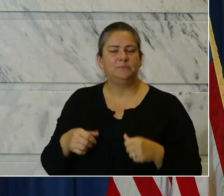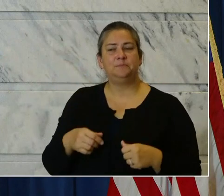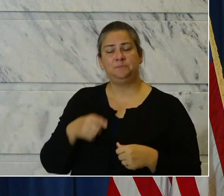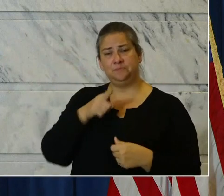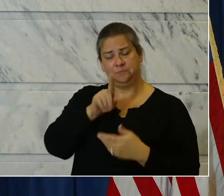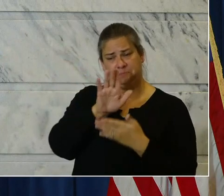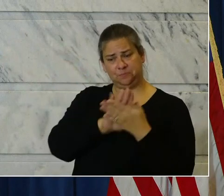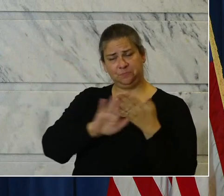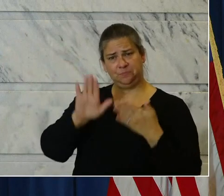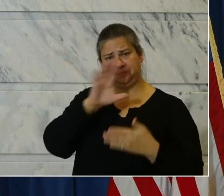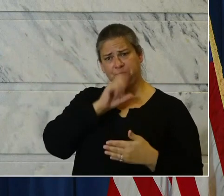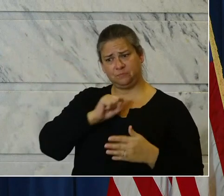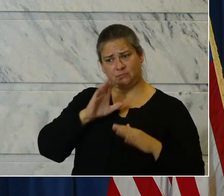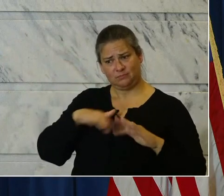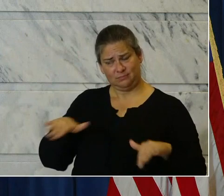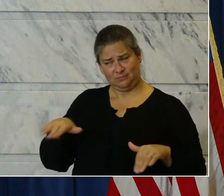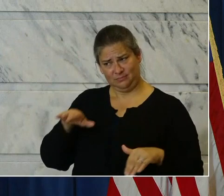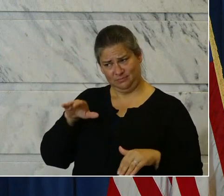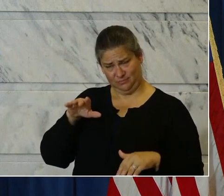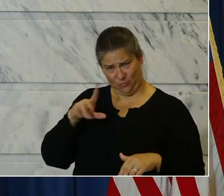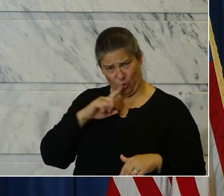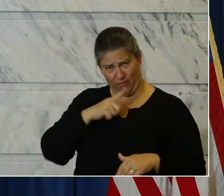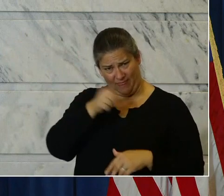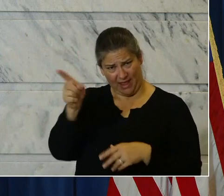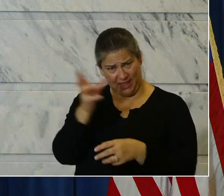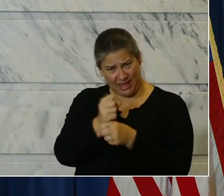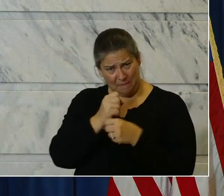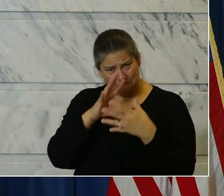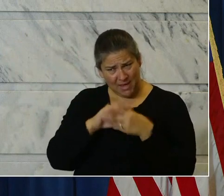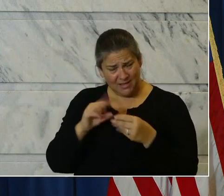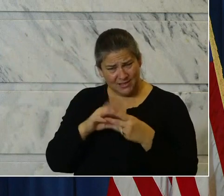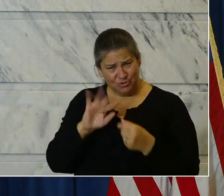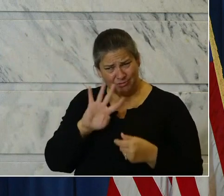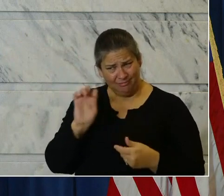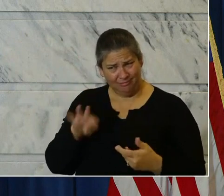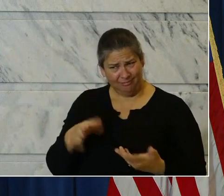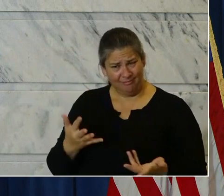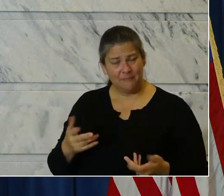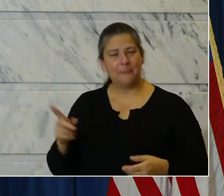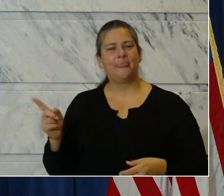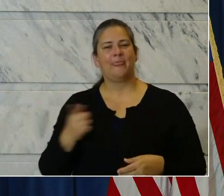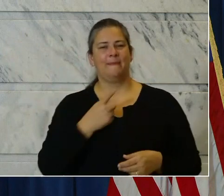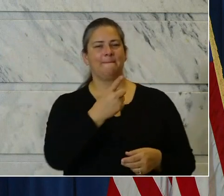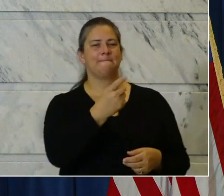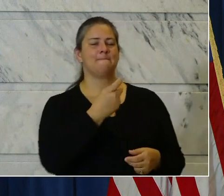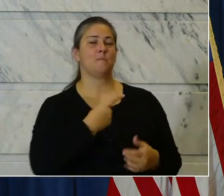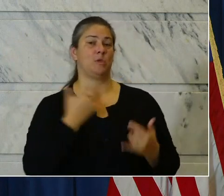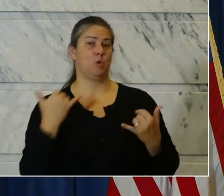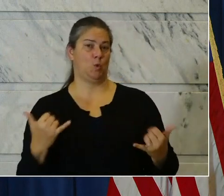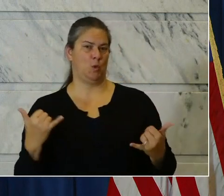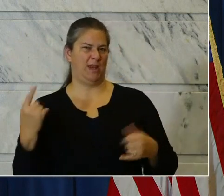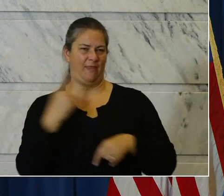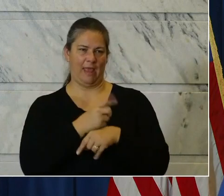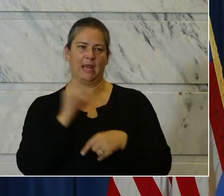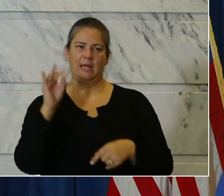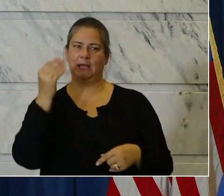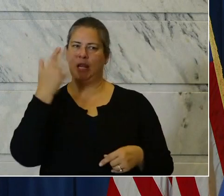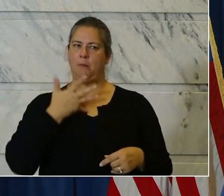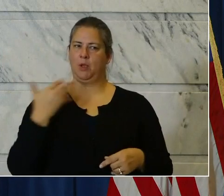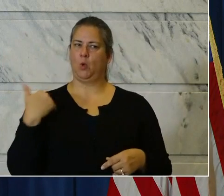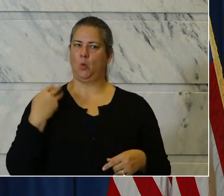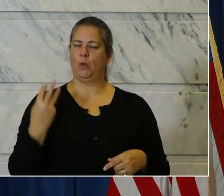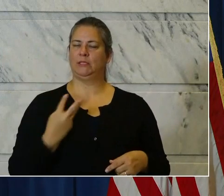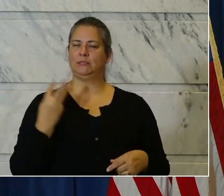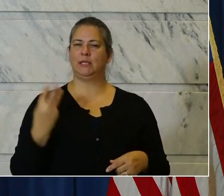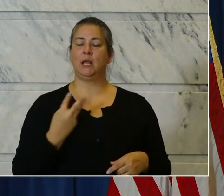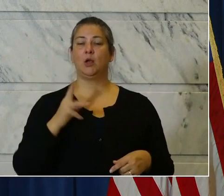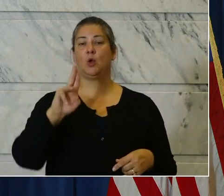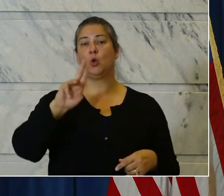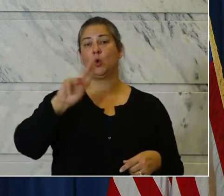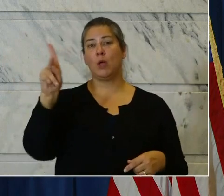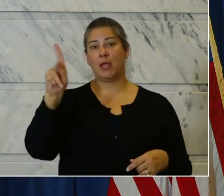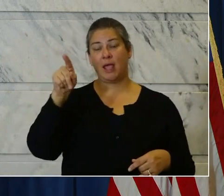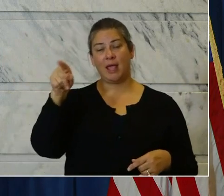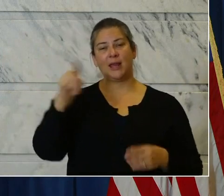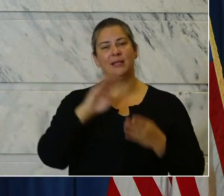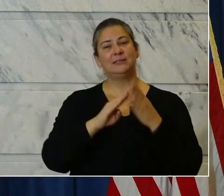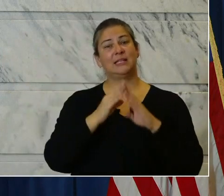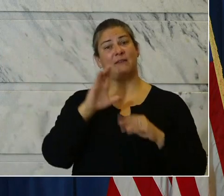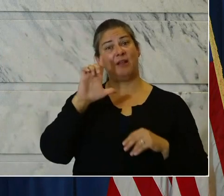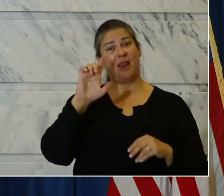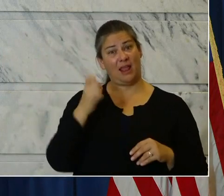YEAH MORNINGS BOTH CANCER.